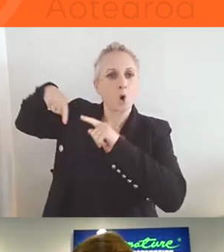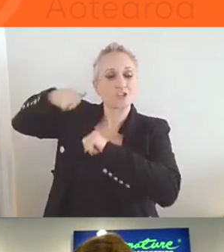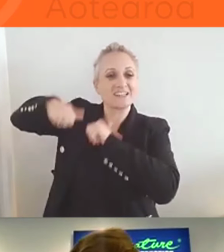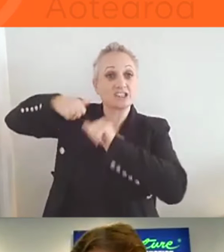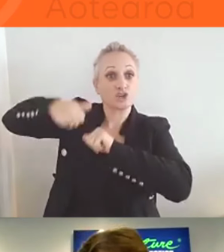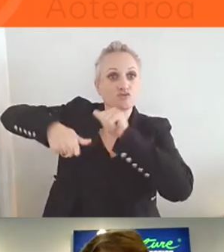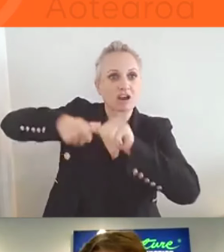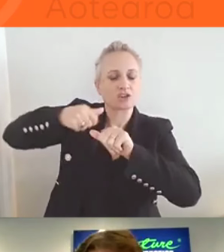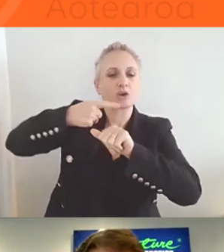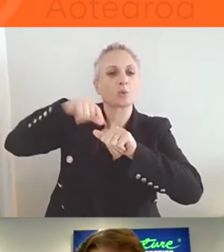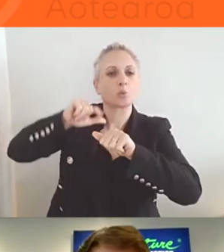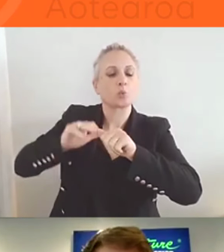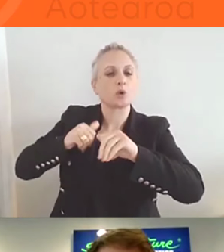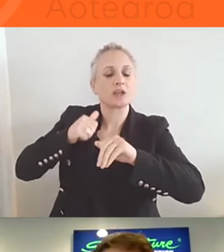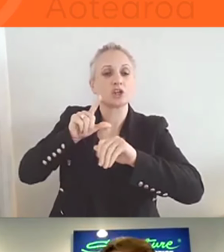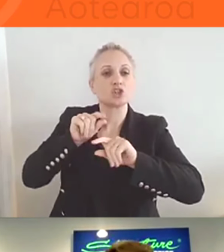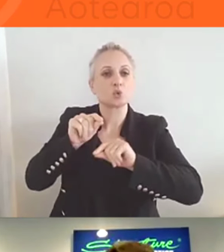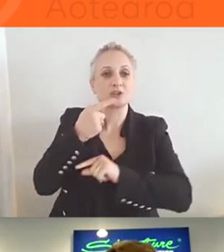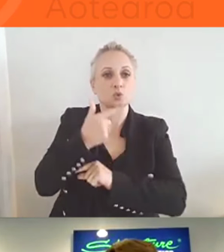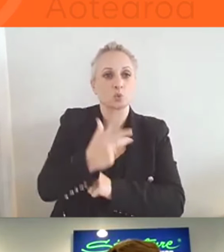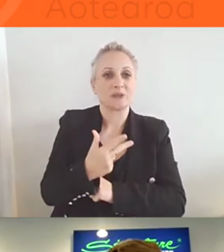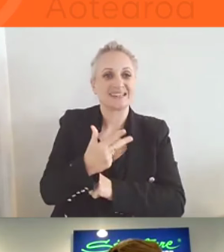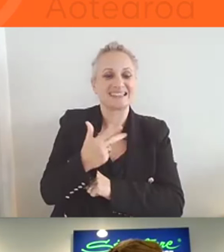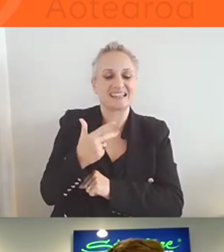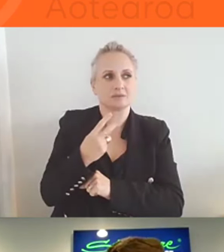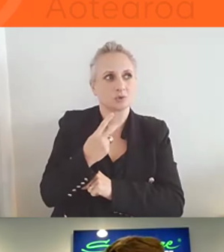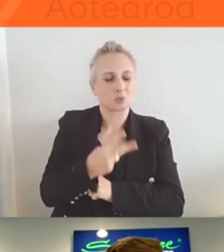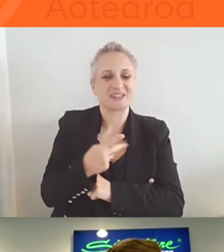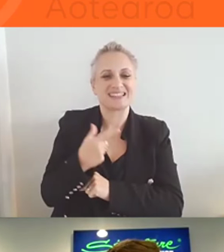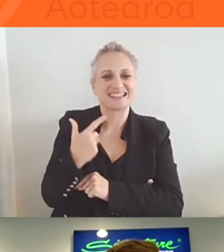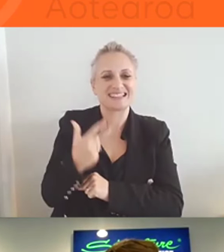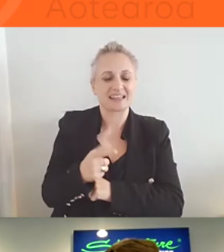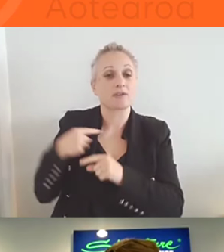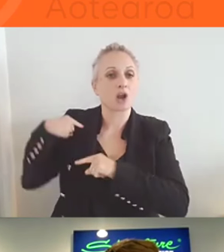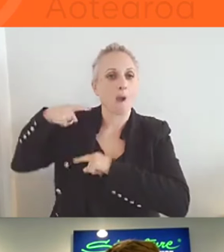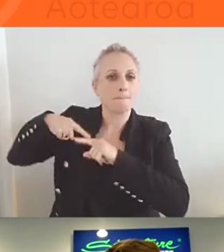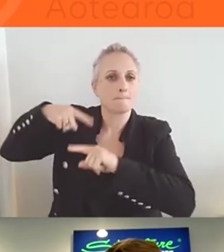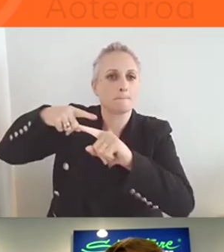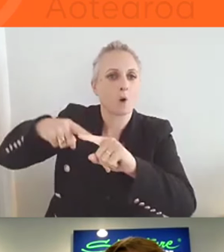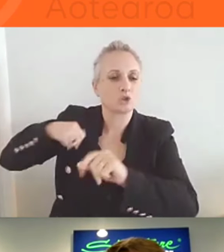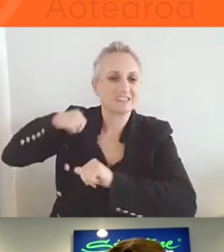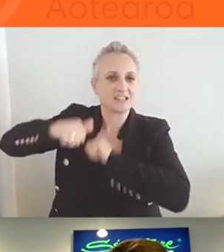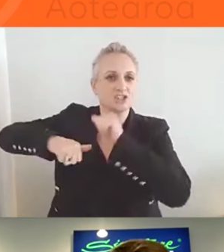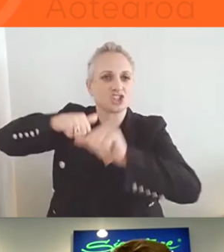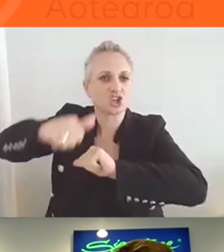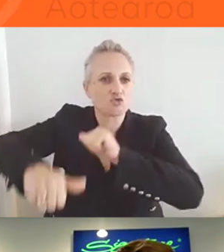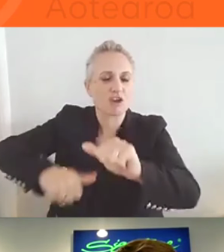homes in Ôtâhuhu. I think the challenge, we've all spoken about it, is that